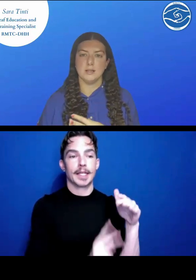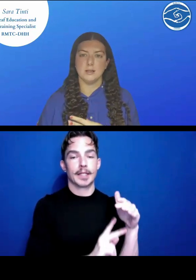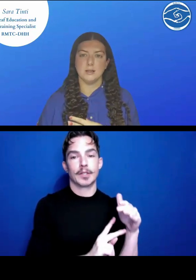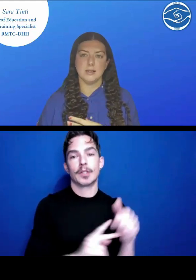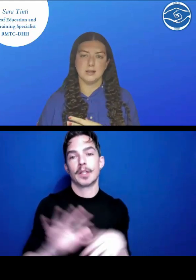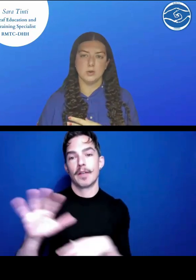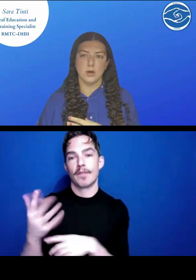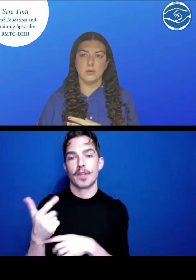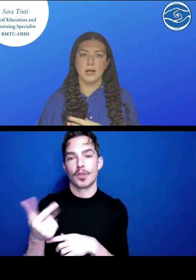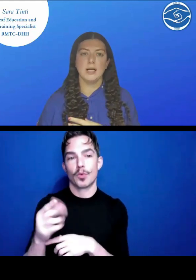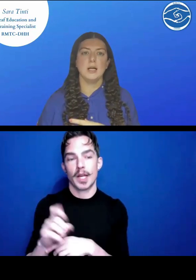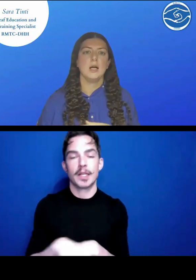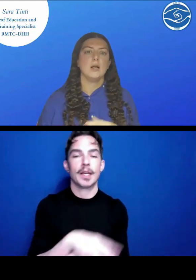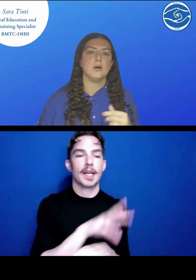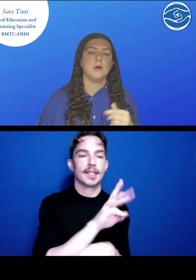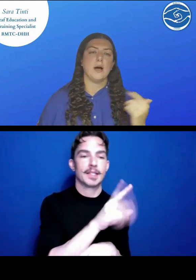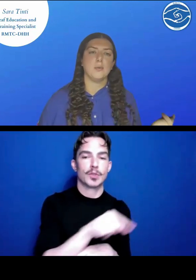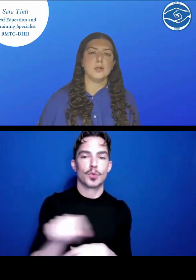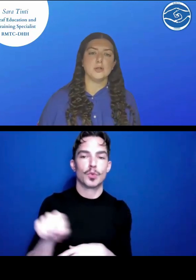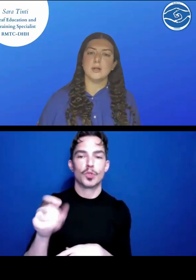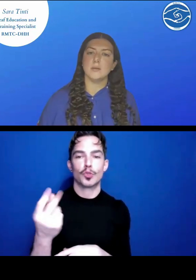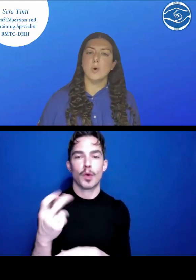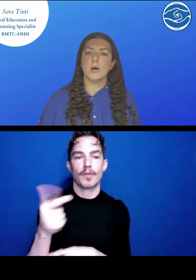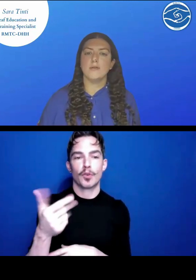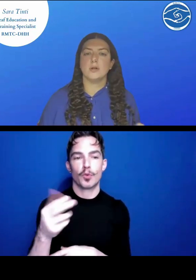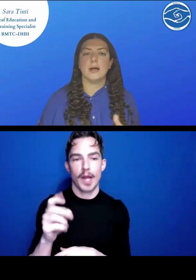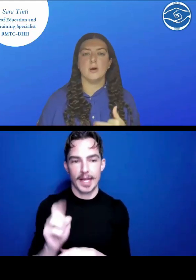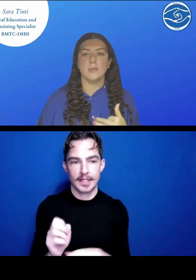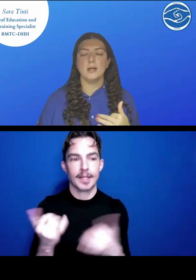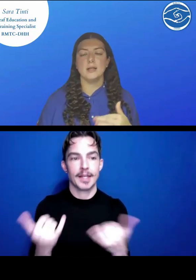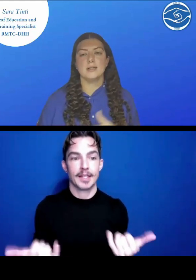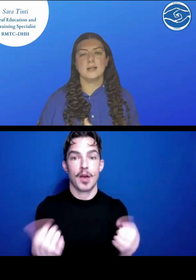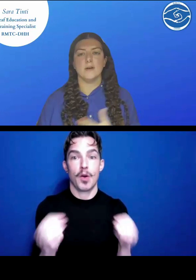once in 6th to 12th grade. So now that we're doing them more if you're like oh my goodness